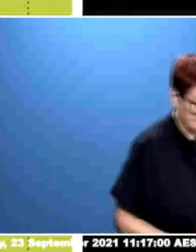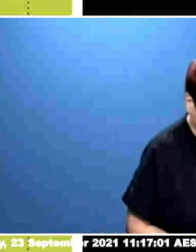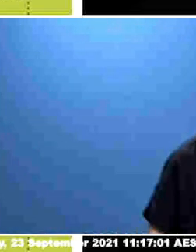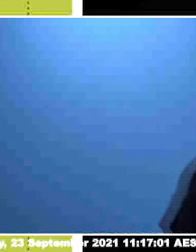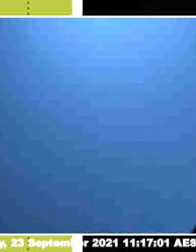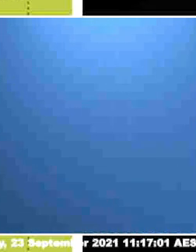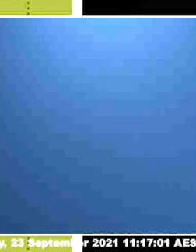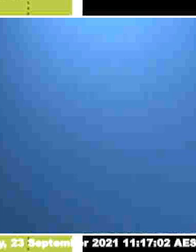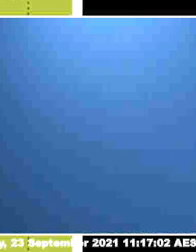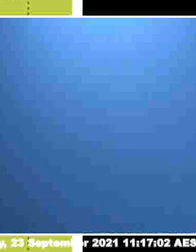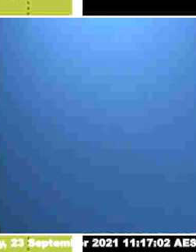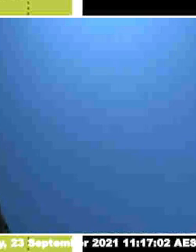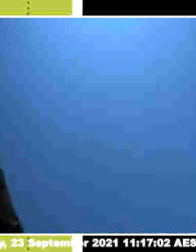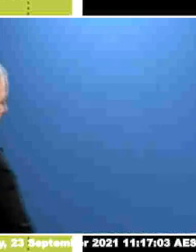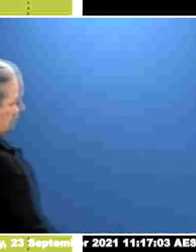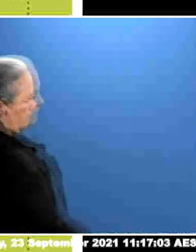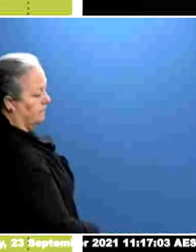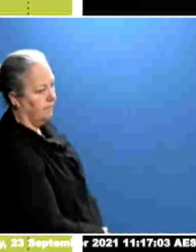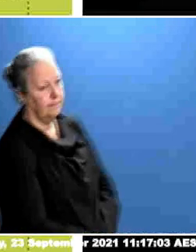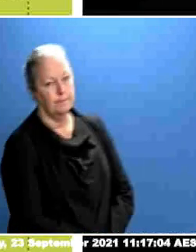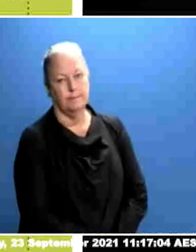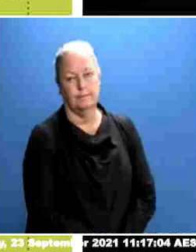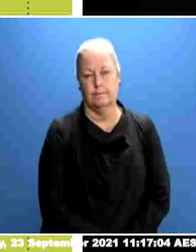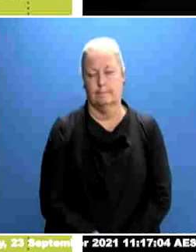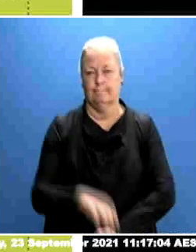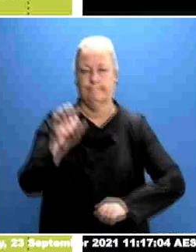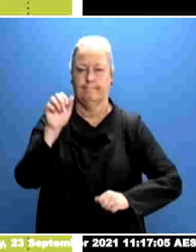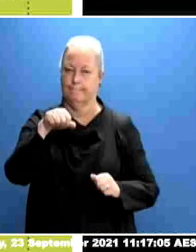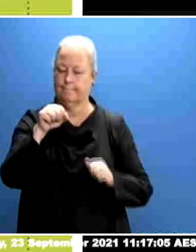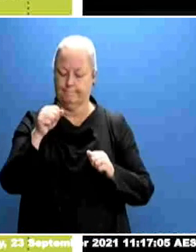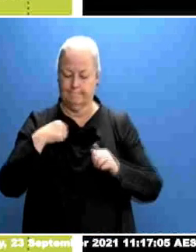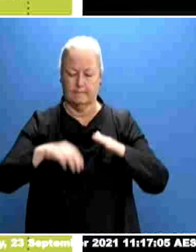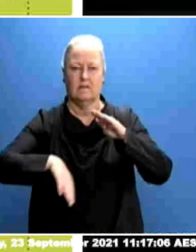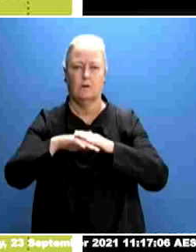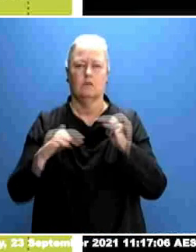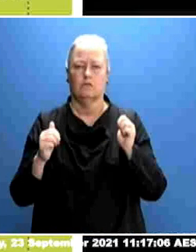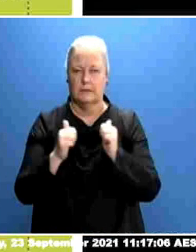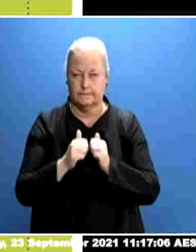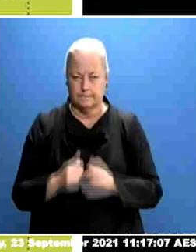This section of your report, although you make reference